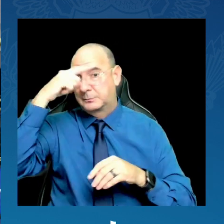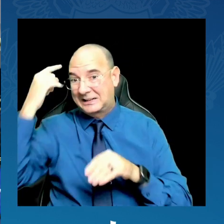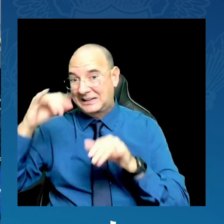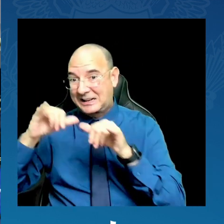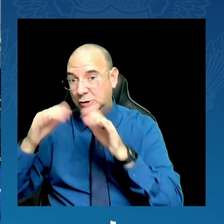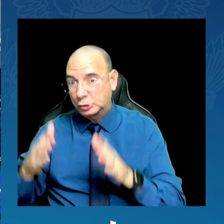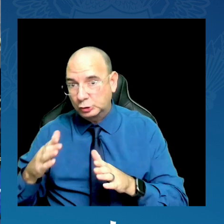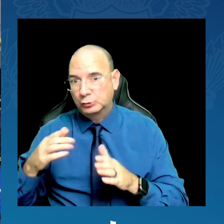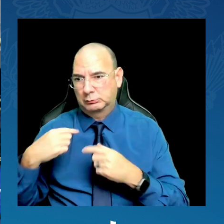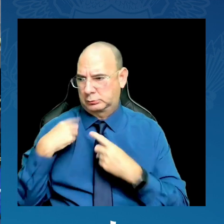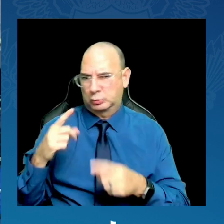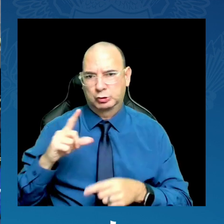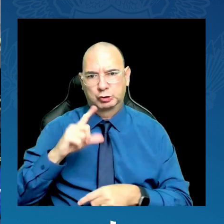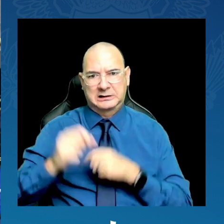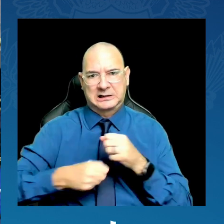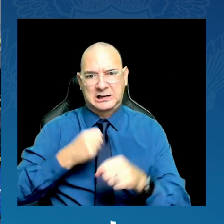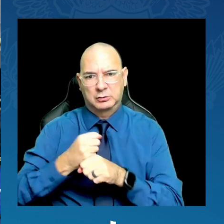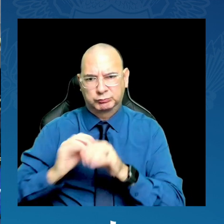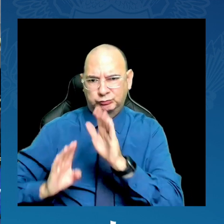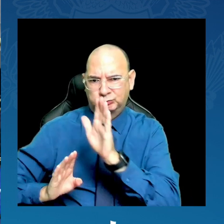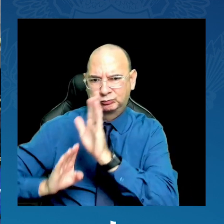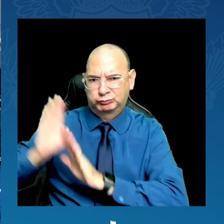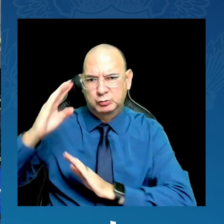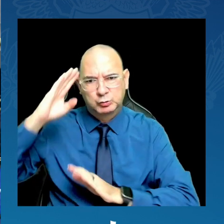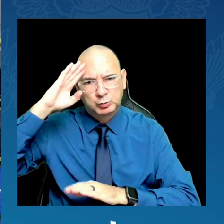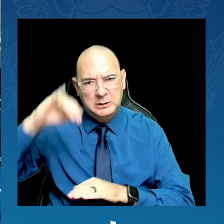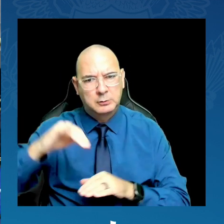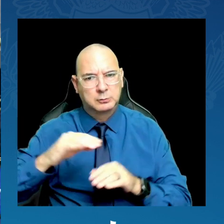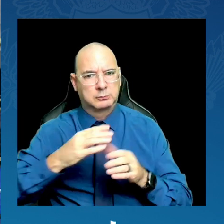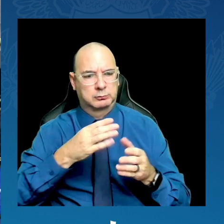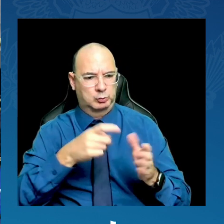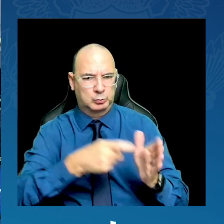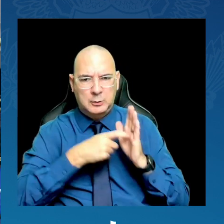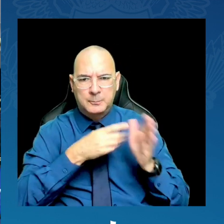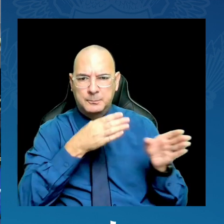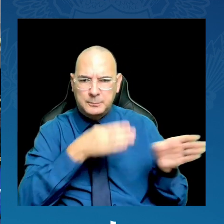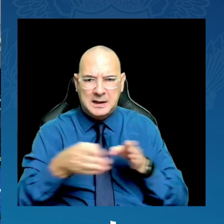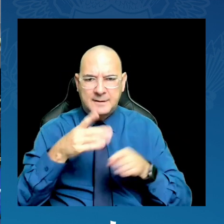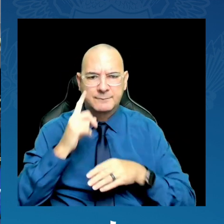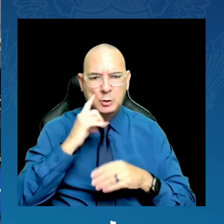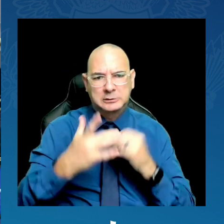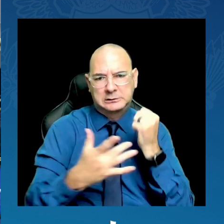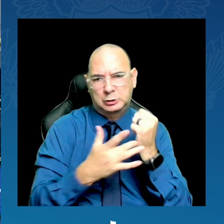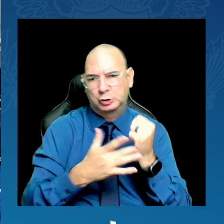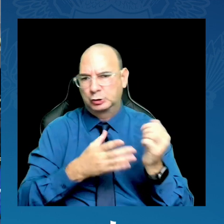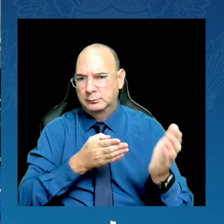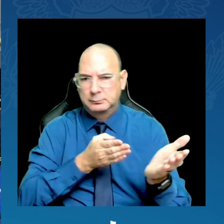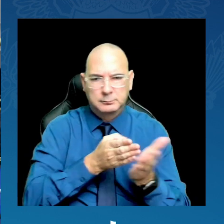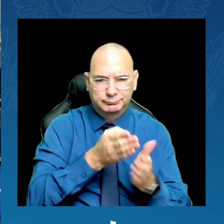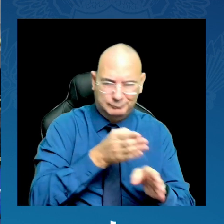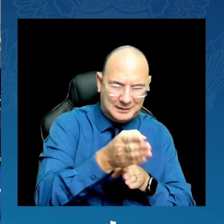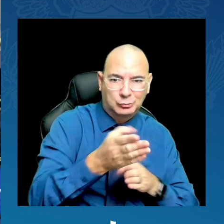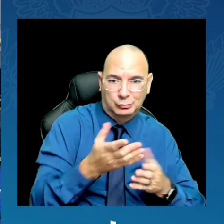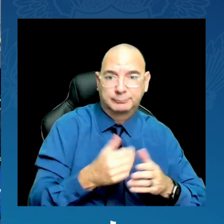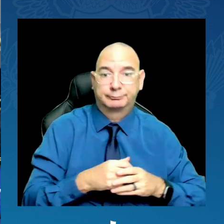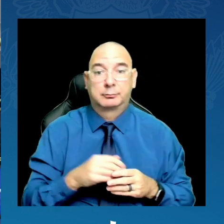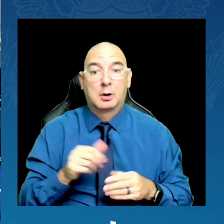to prepare students for success in technical fields. E.A. and other HBCU, such as Prairie View A&M University,